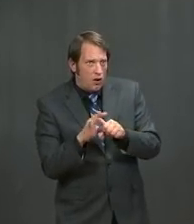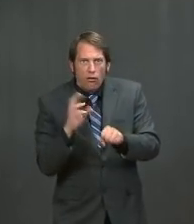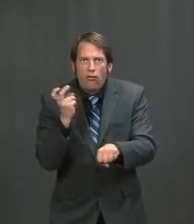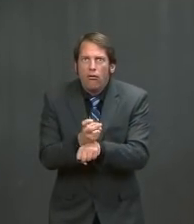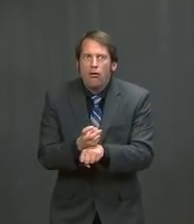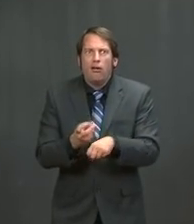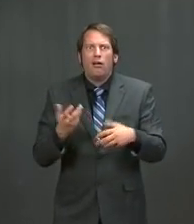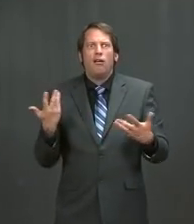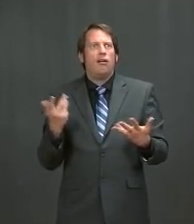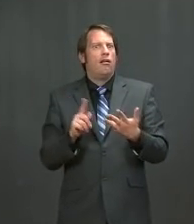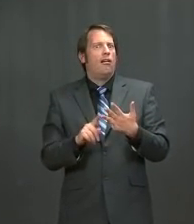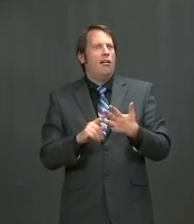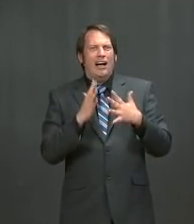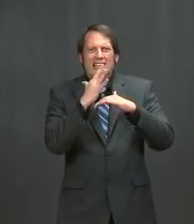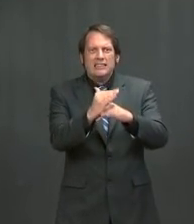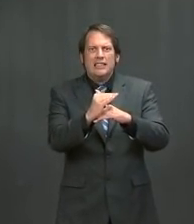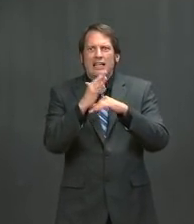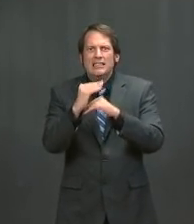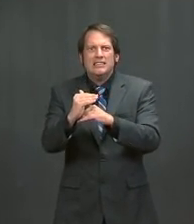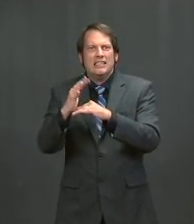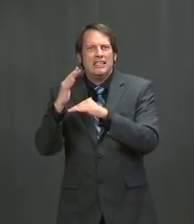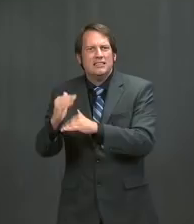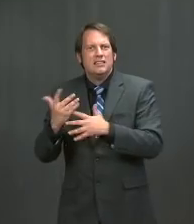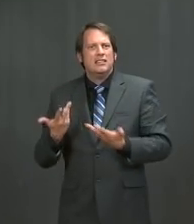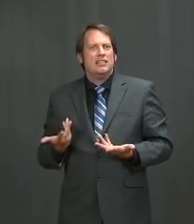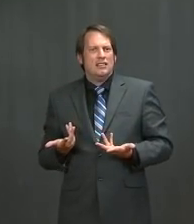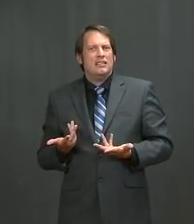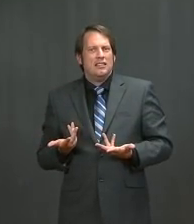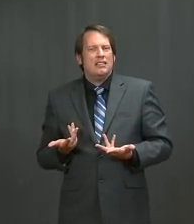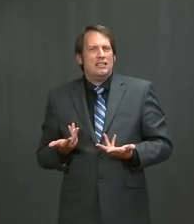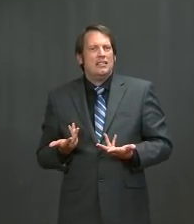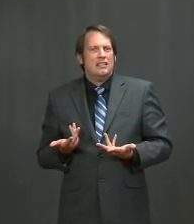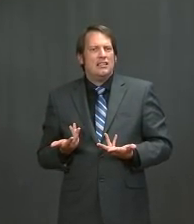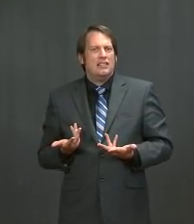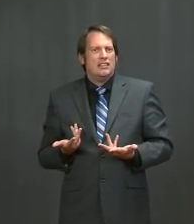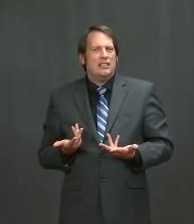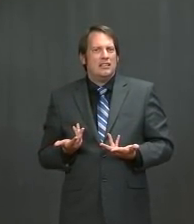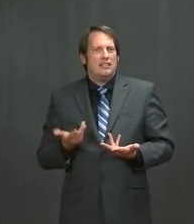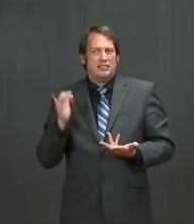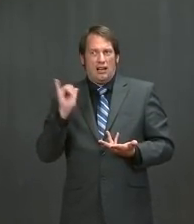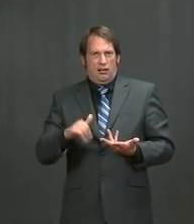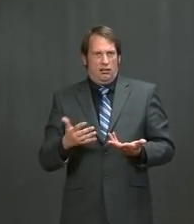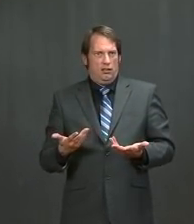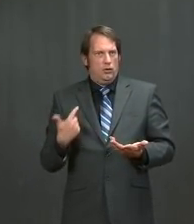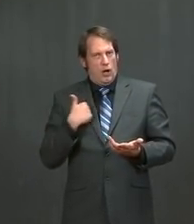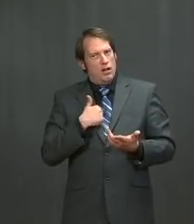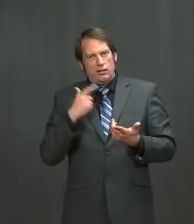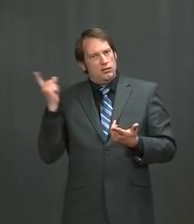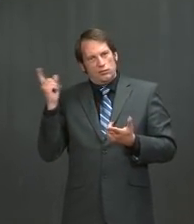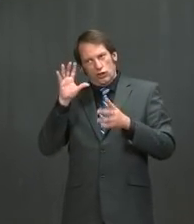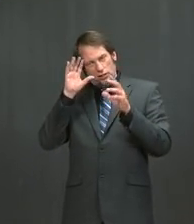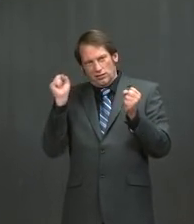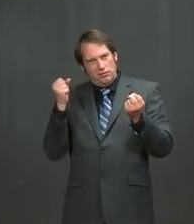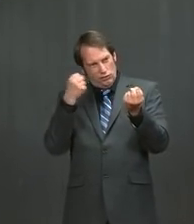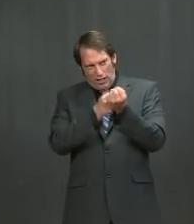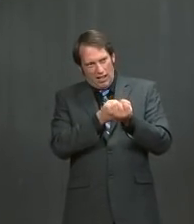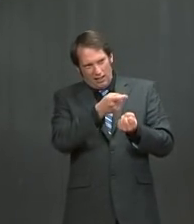to set polling hours to suit the needs of voters in their county. Those are all pieces of the bill. So his view is that we need to make it easier